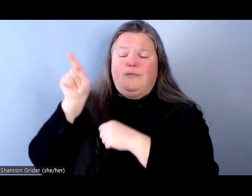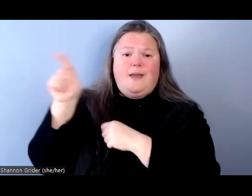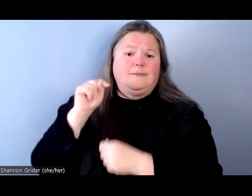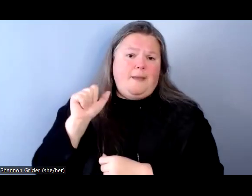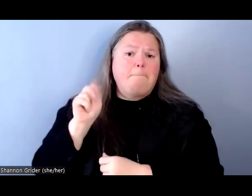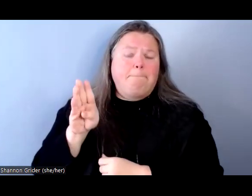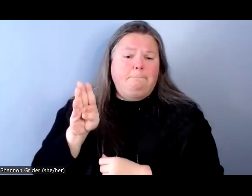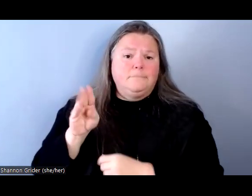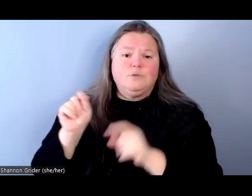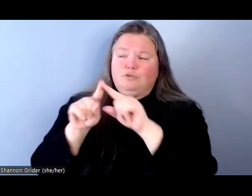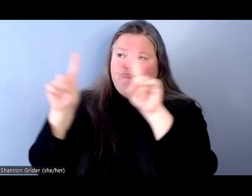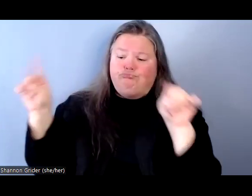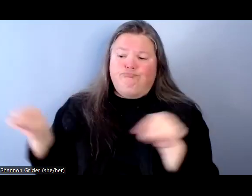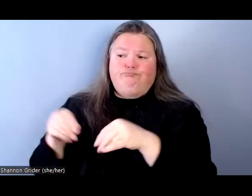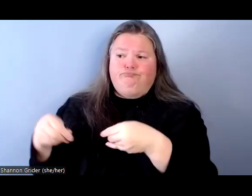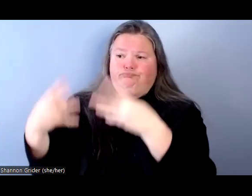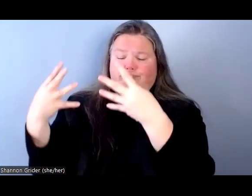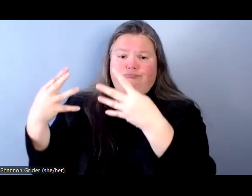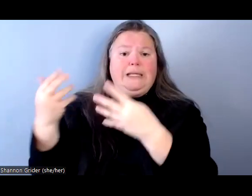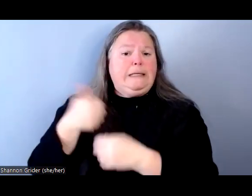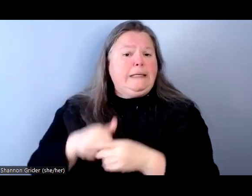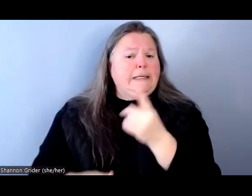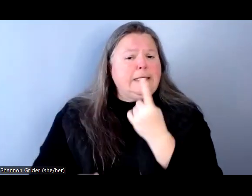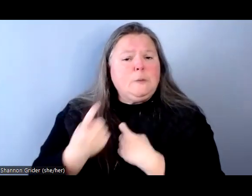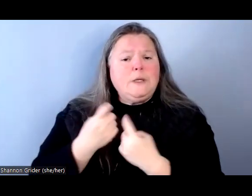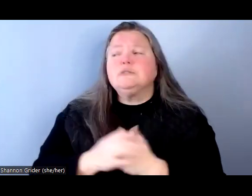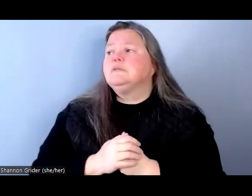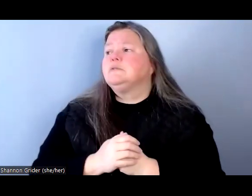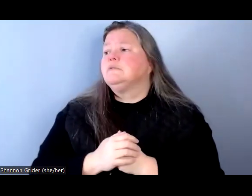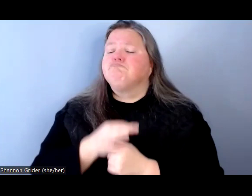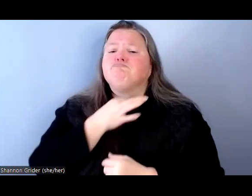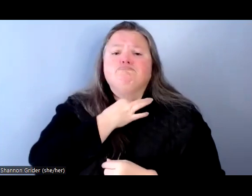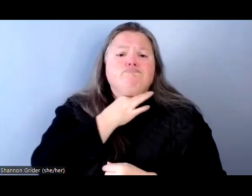"Contact/Help" tab if you have any questions or just want to